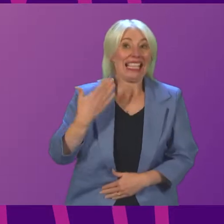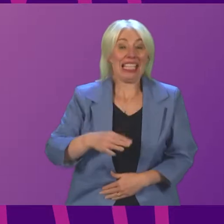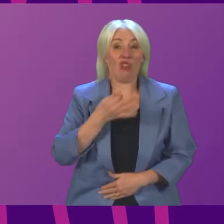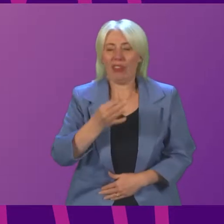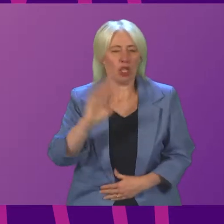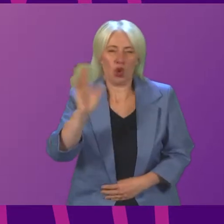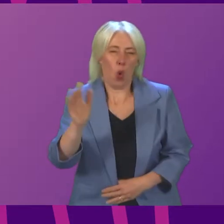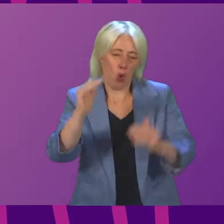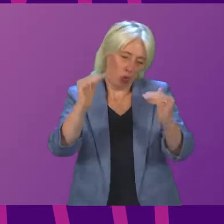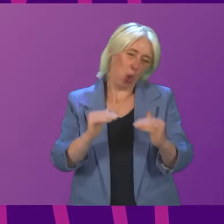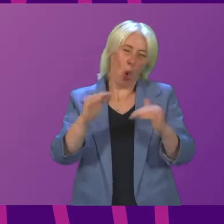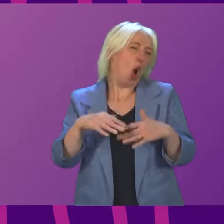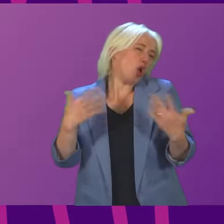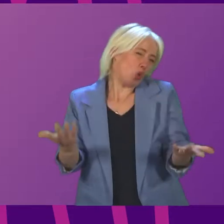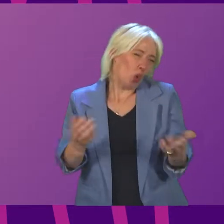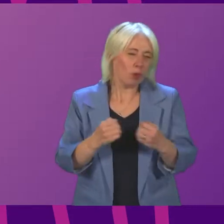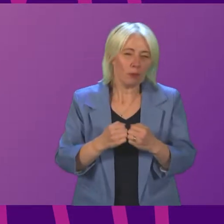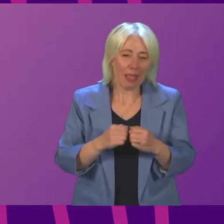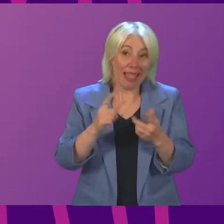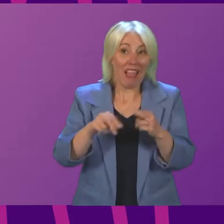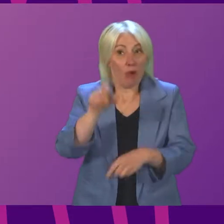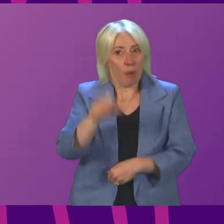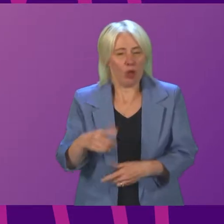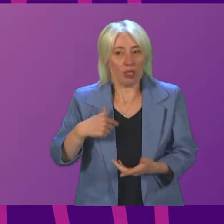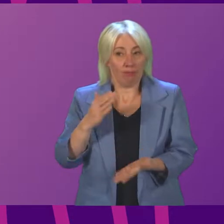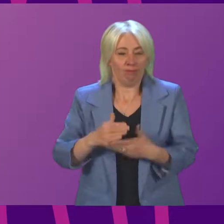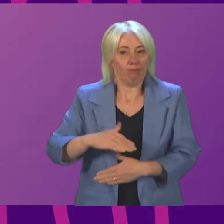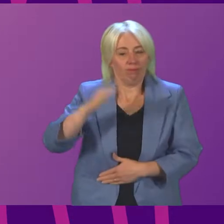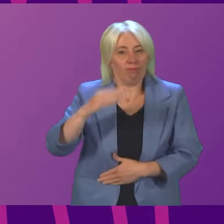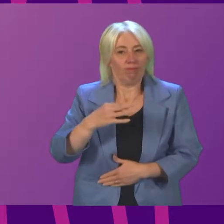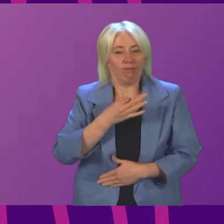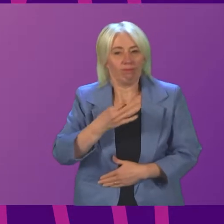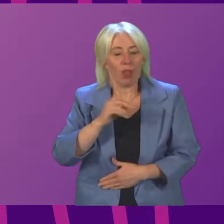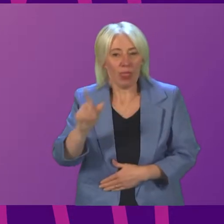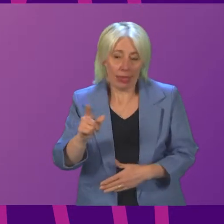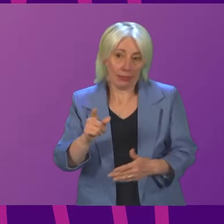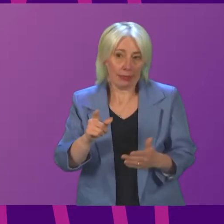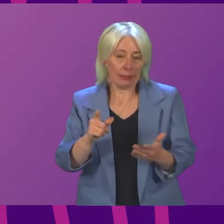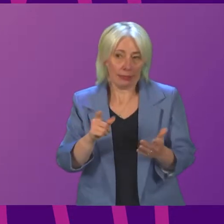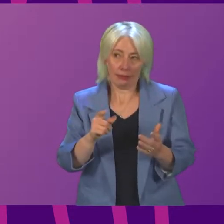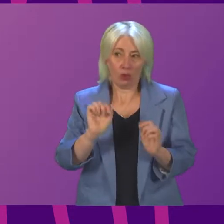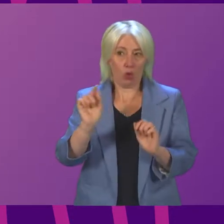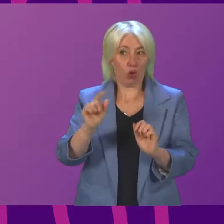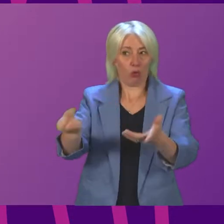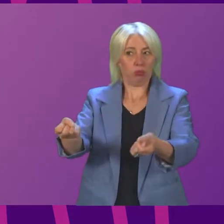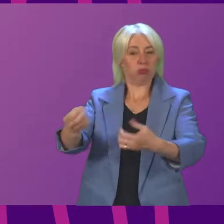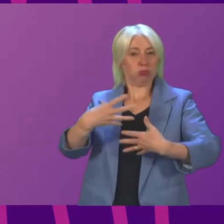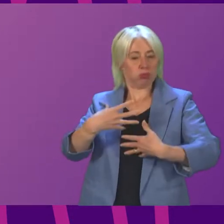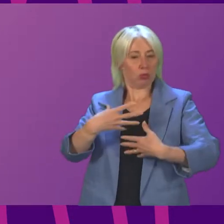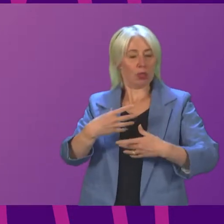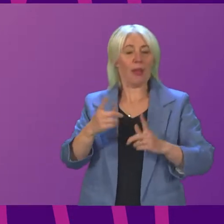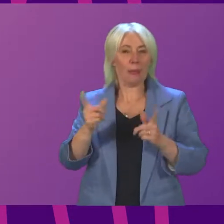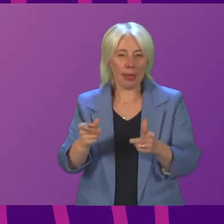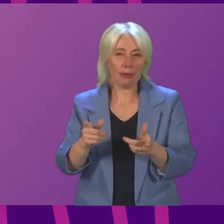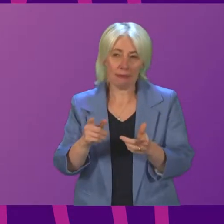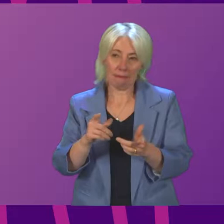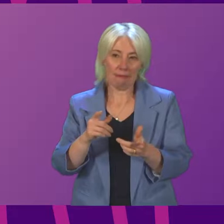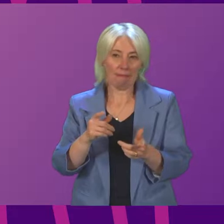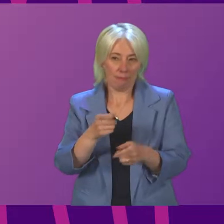On the scenario that Fiona Hyslop articulates, if there are immunosuppressed